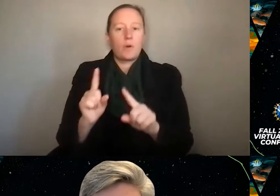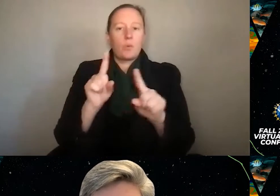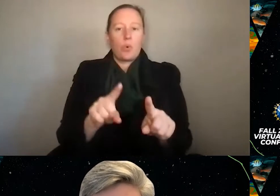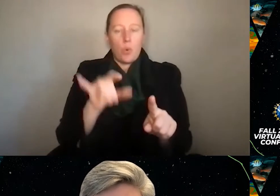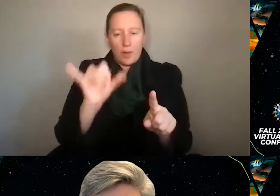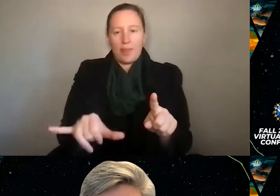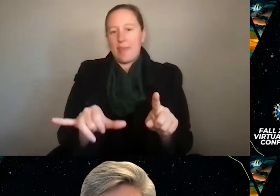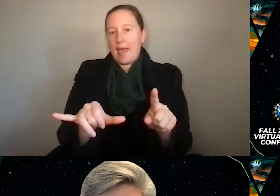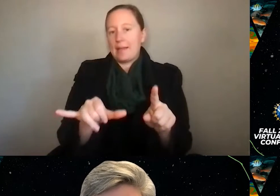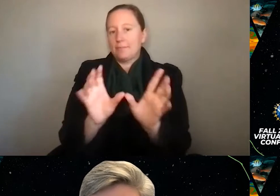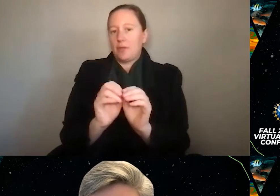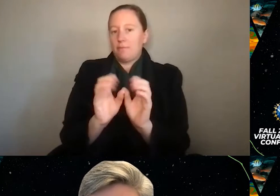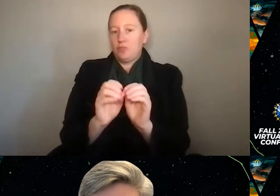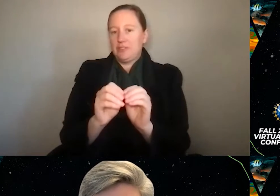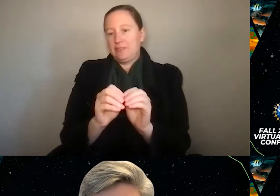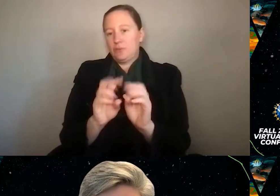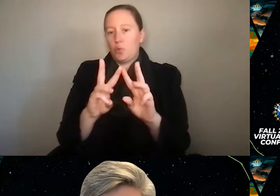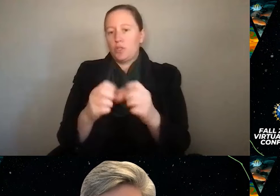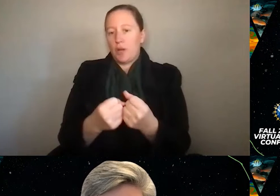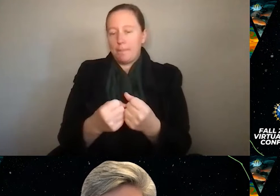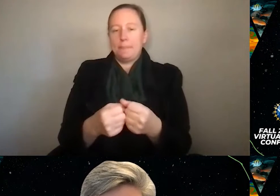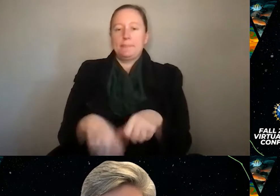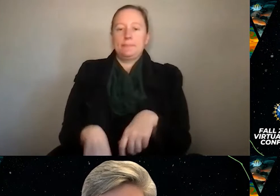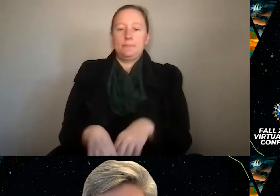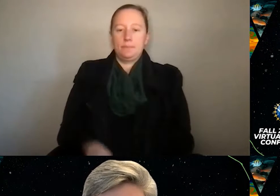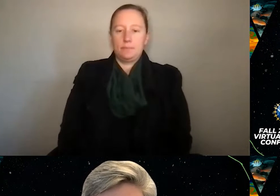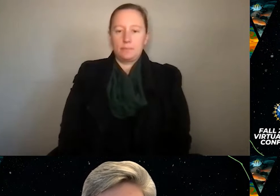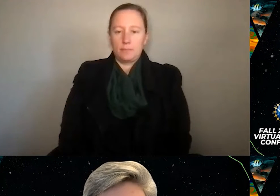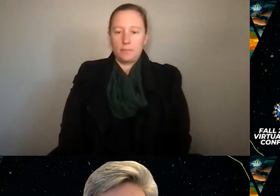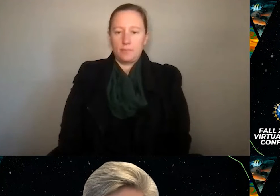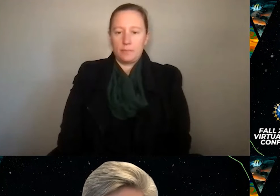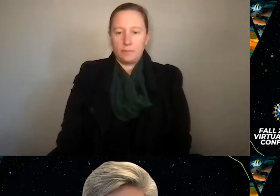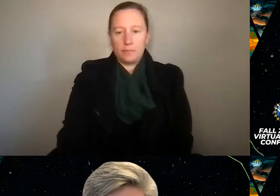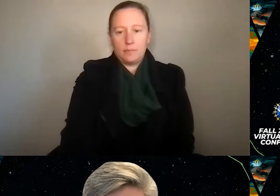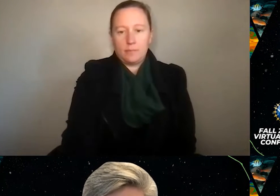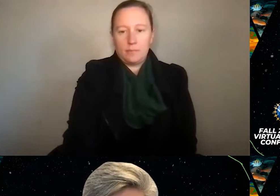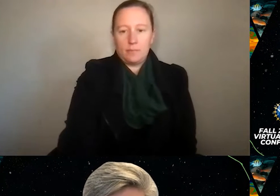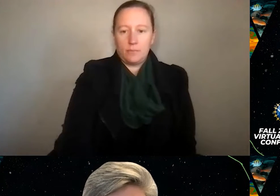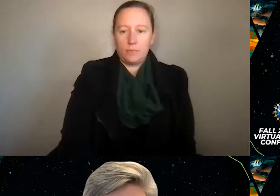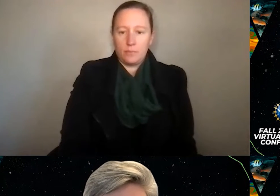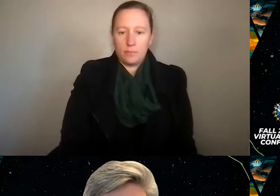log onto that session, might be helpful.